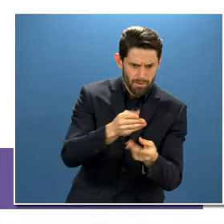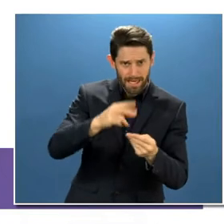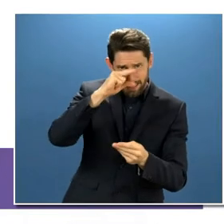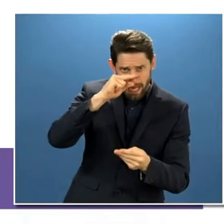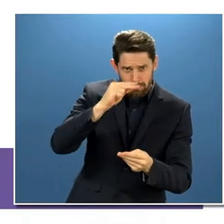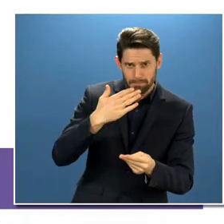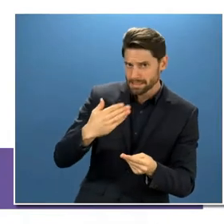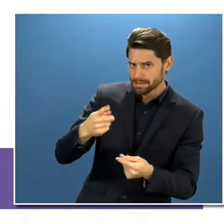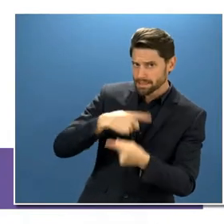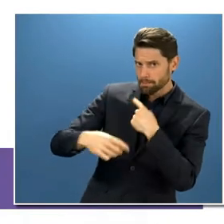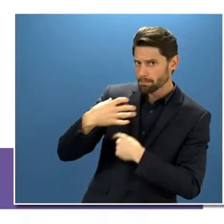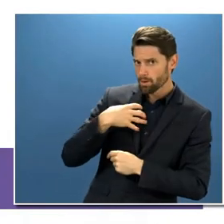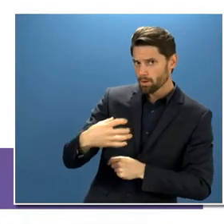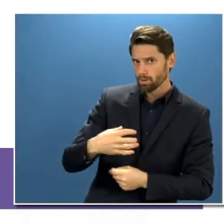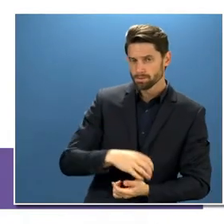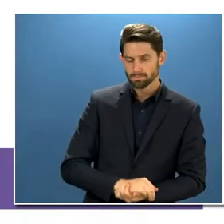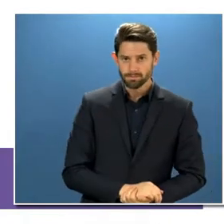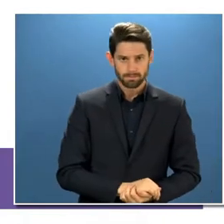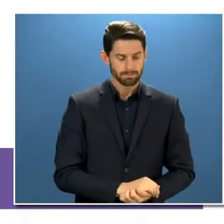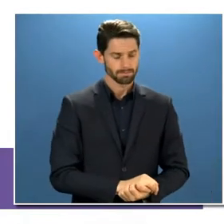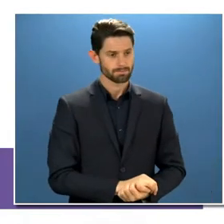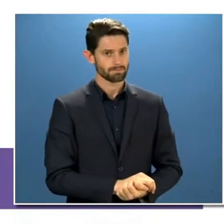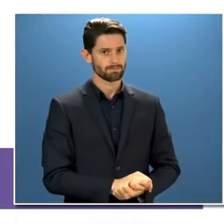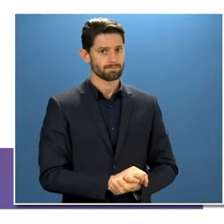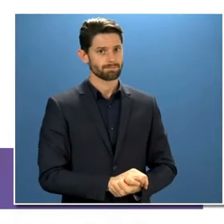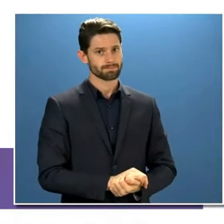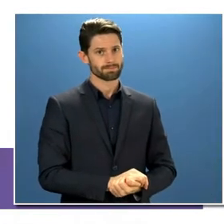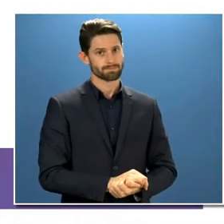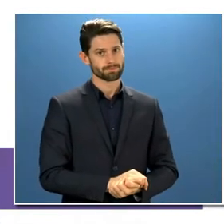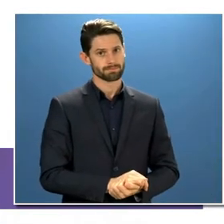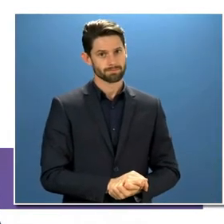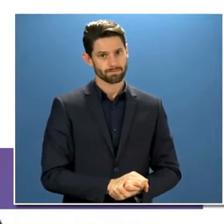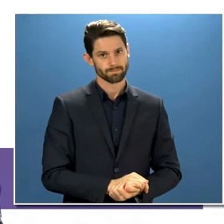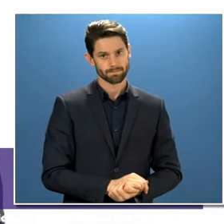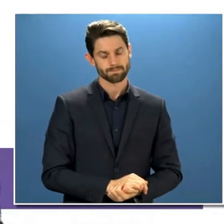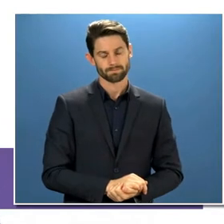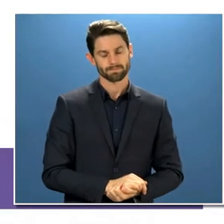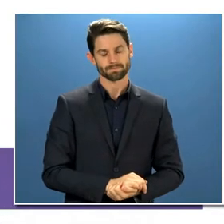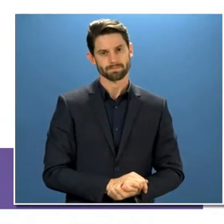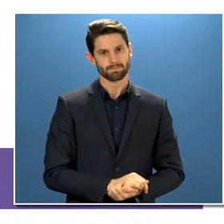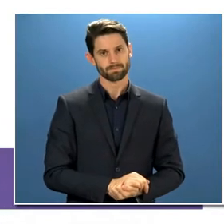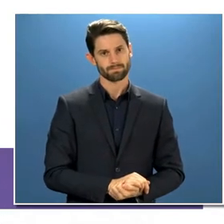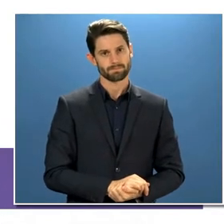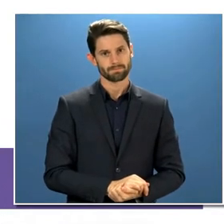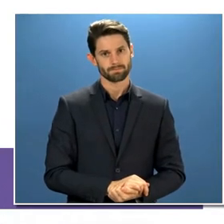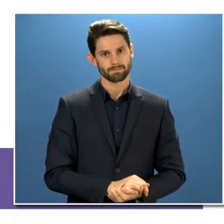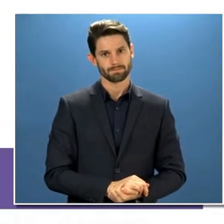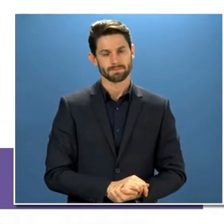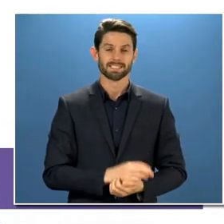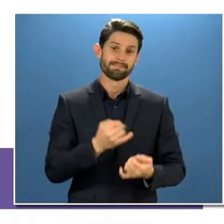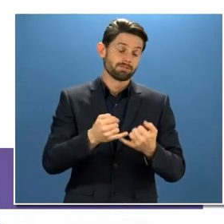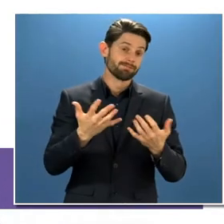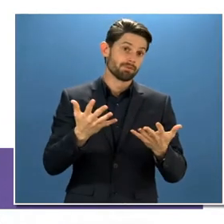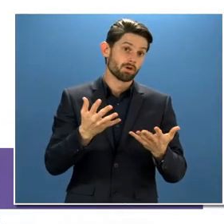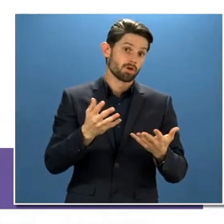So it is traditional, or it is common that a Commissioner at the Australian